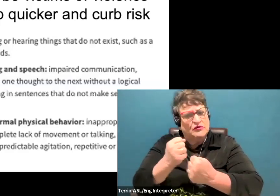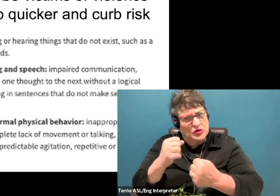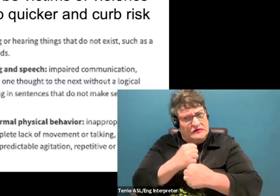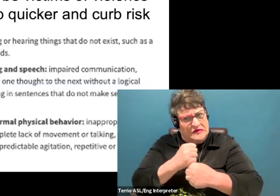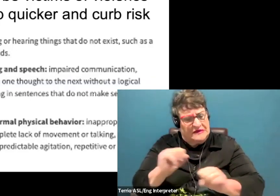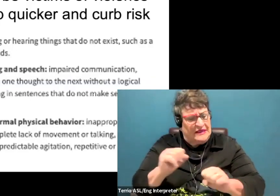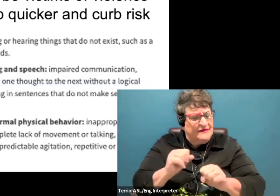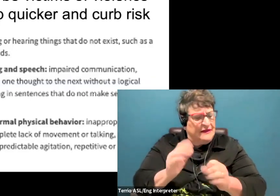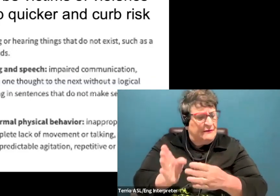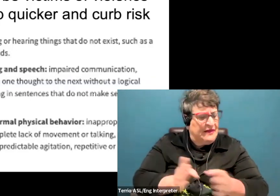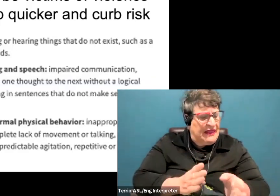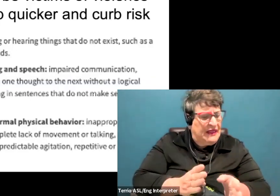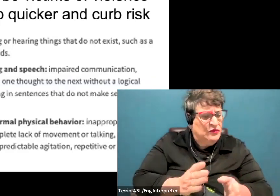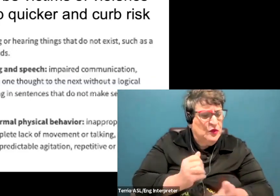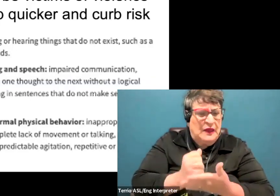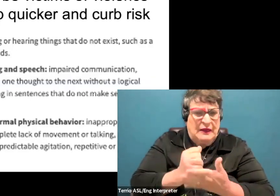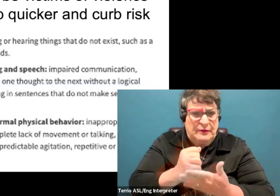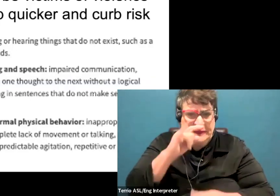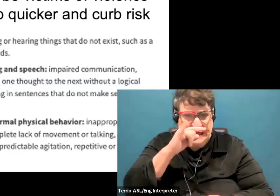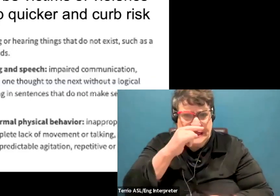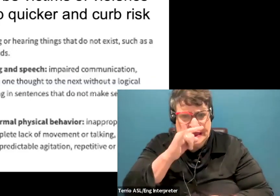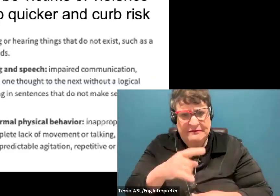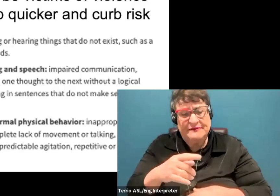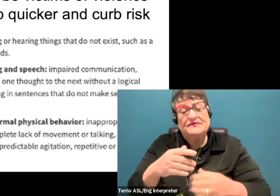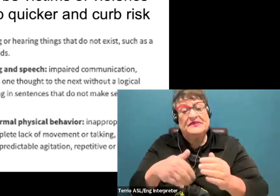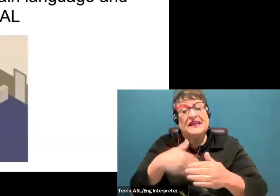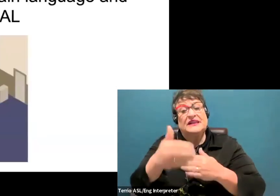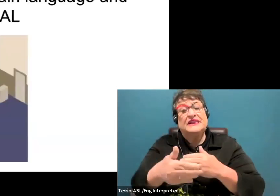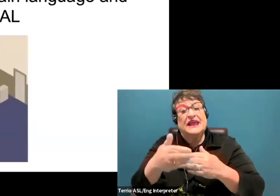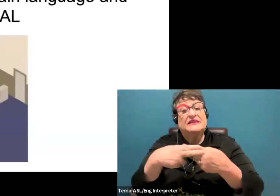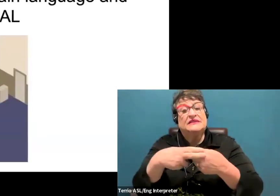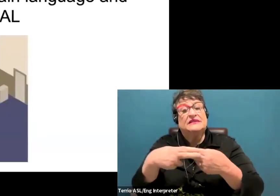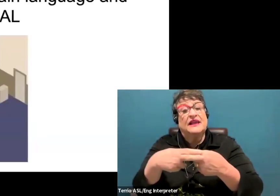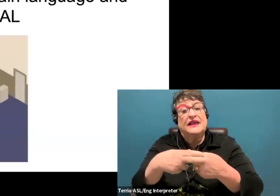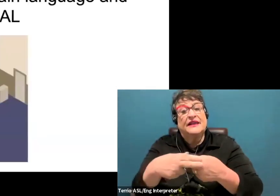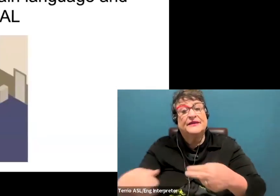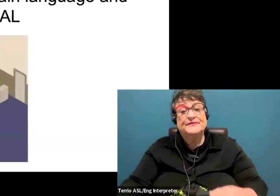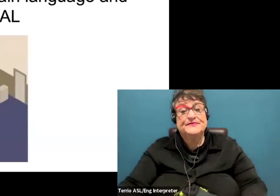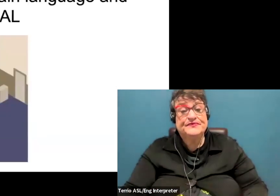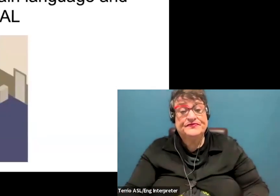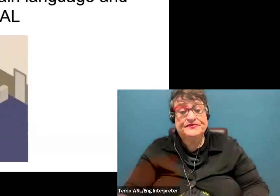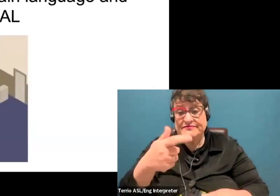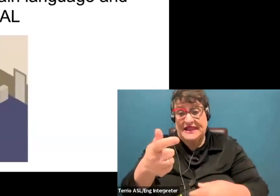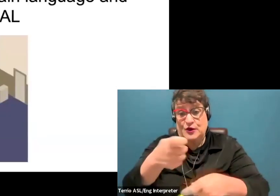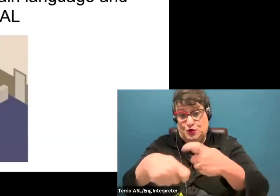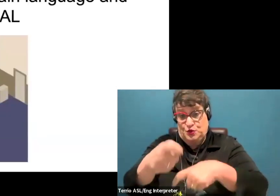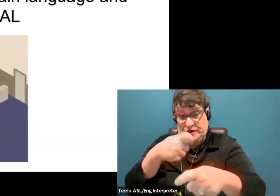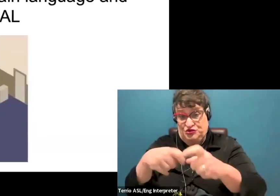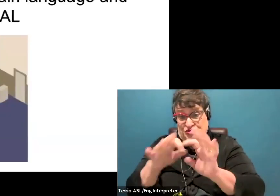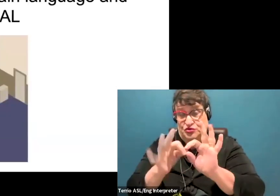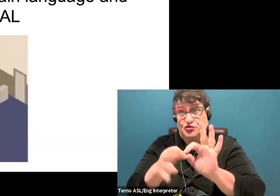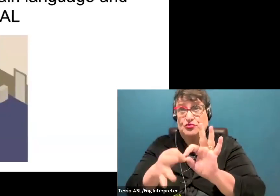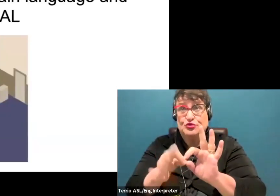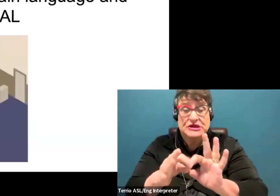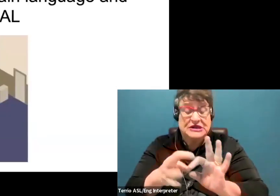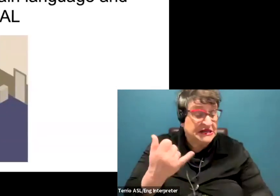Next slide. The other piece, and, you know, Robin talked about this is with